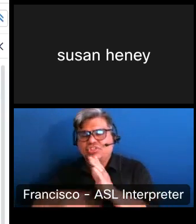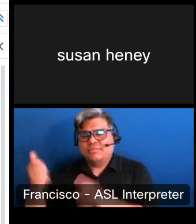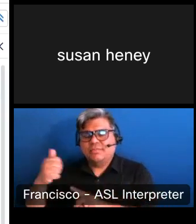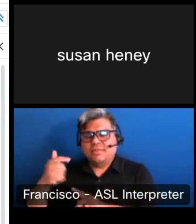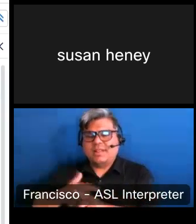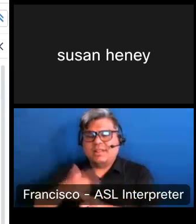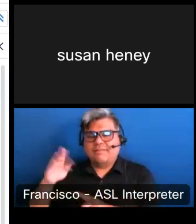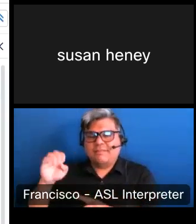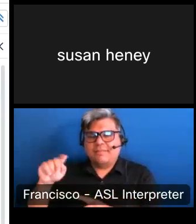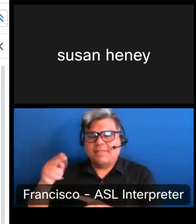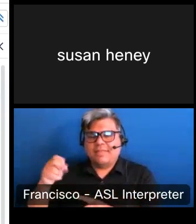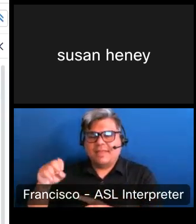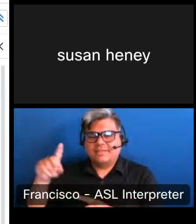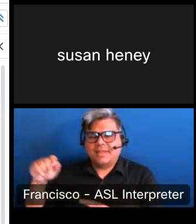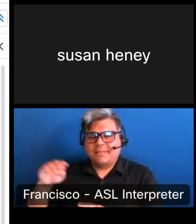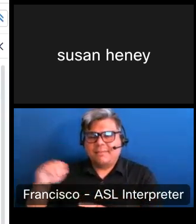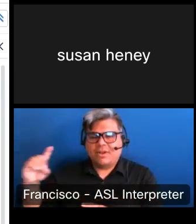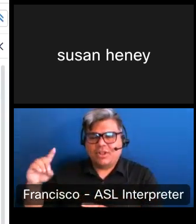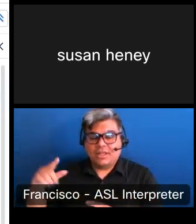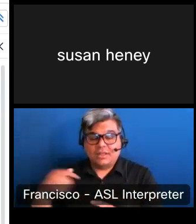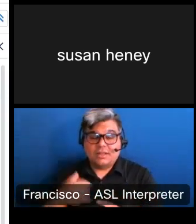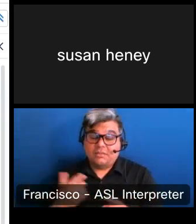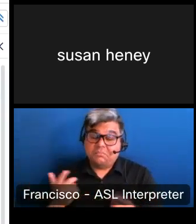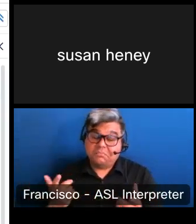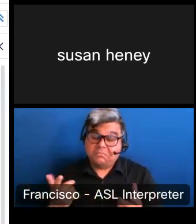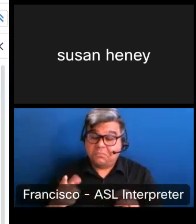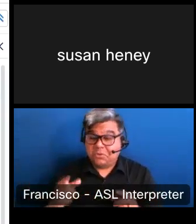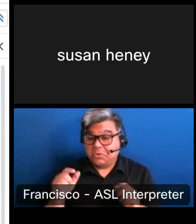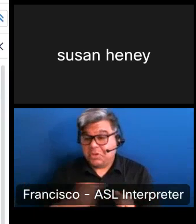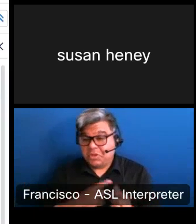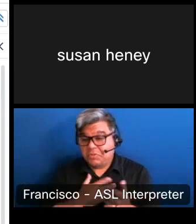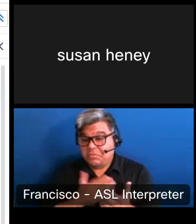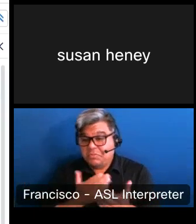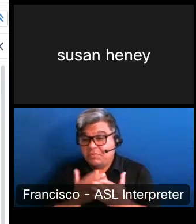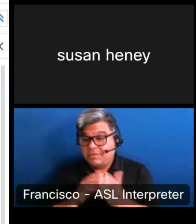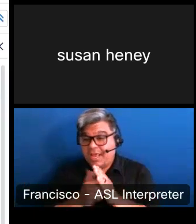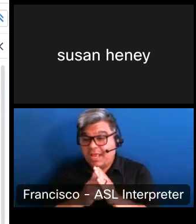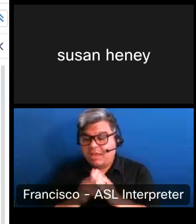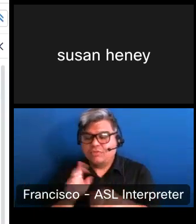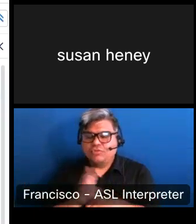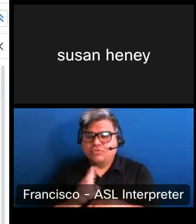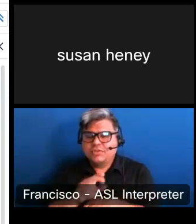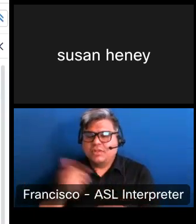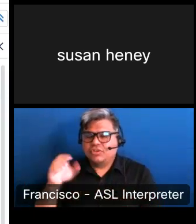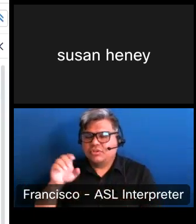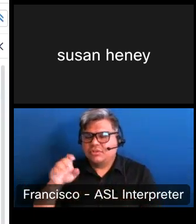possible that this theory could be proven by using another census data tool called LED, the Local